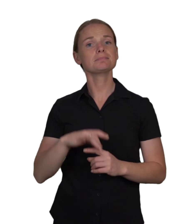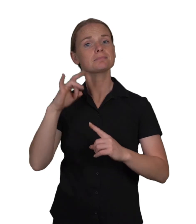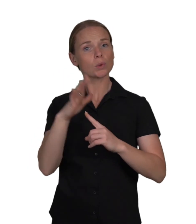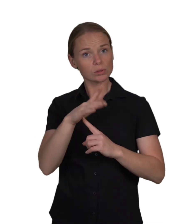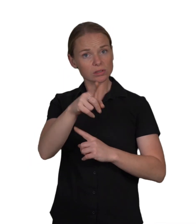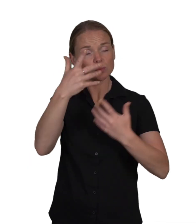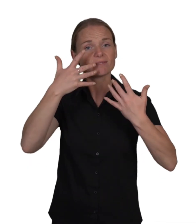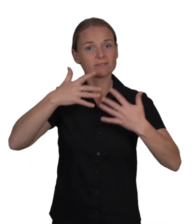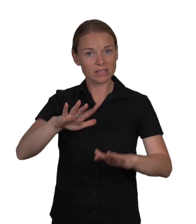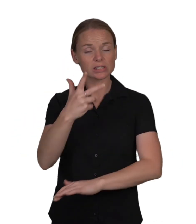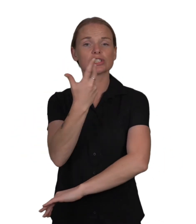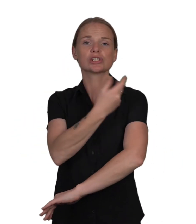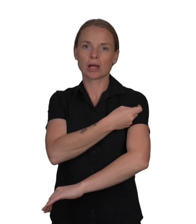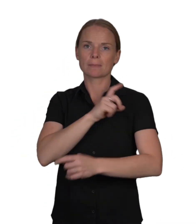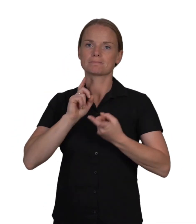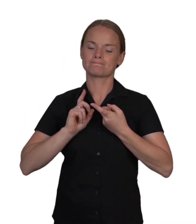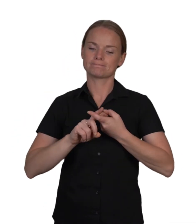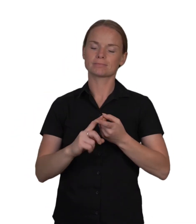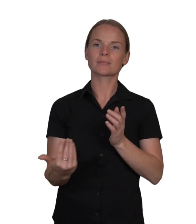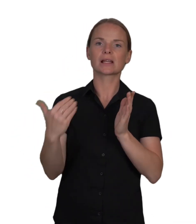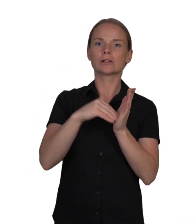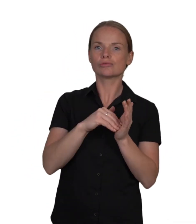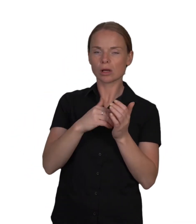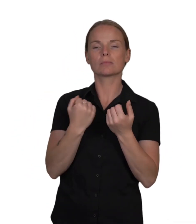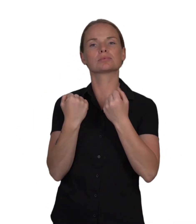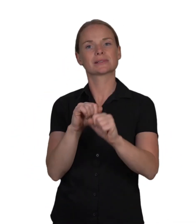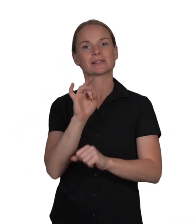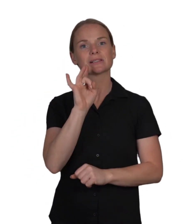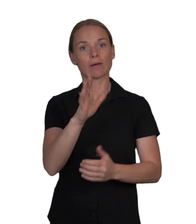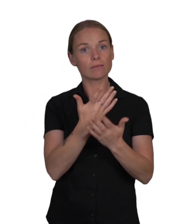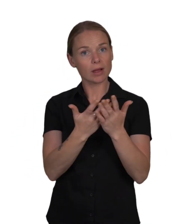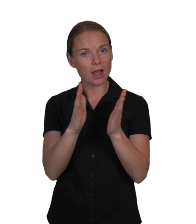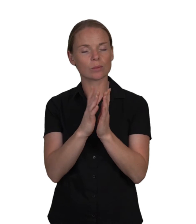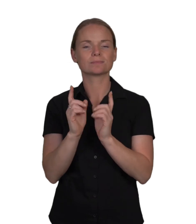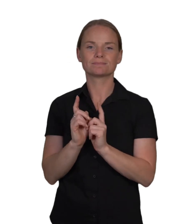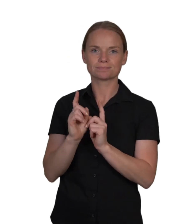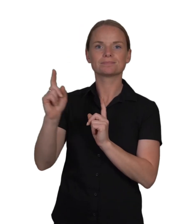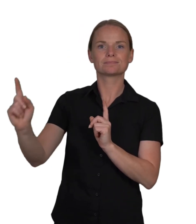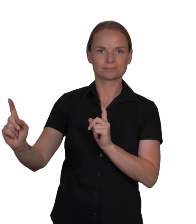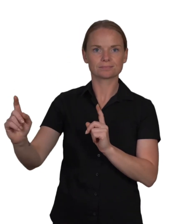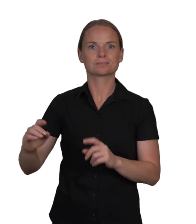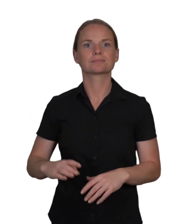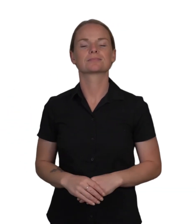it is important to consider other preventative measures such as physical distancing after vaccination.